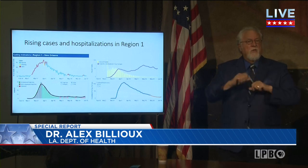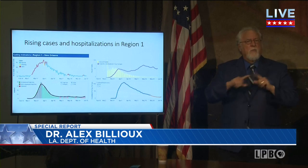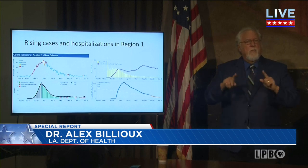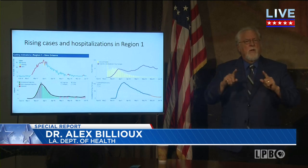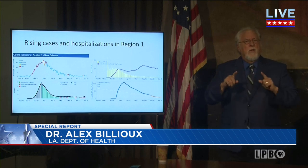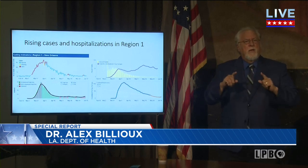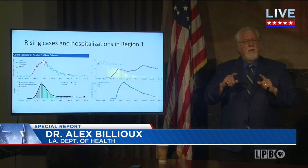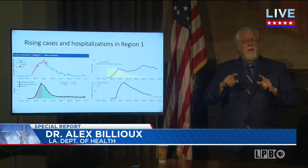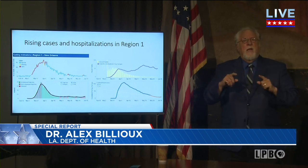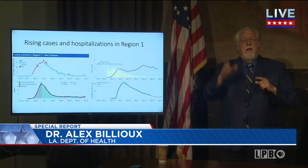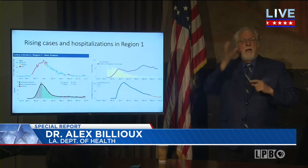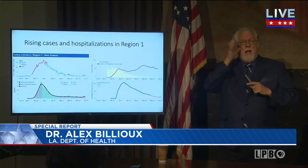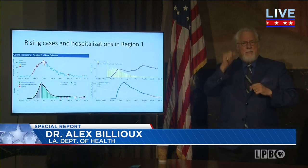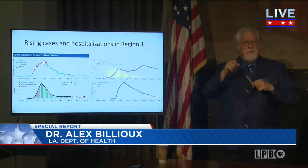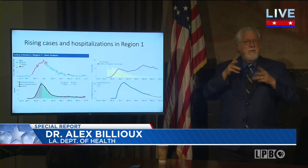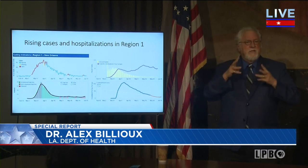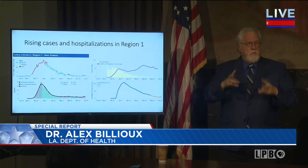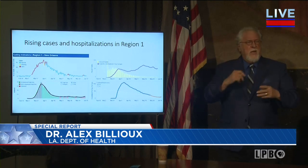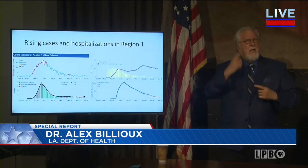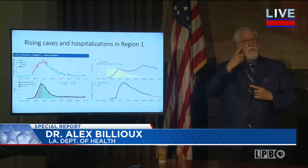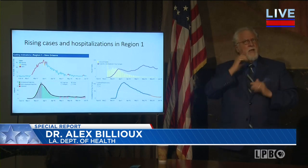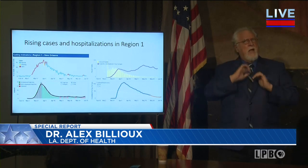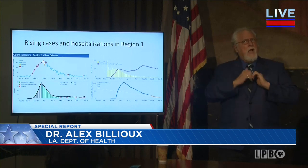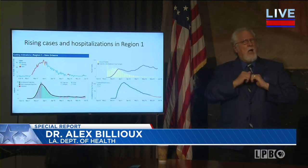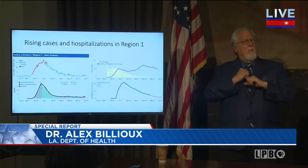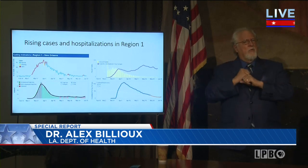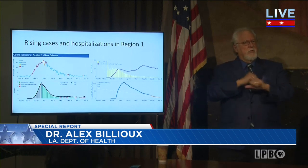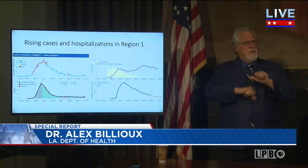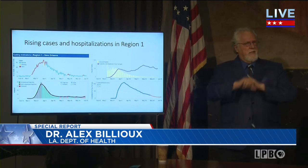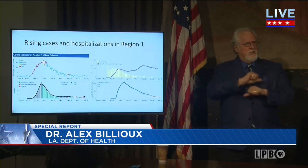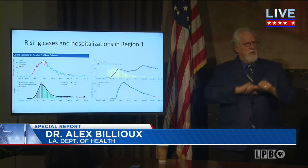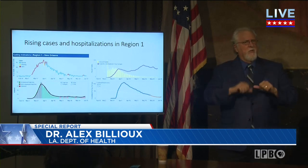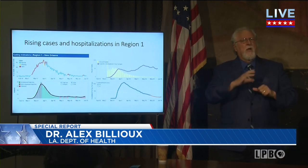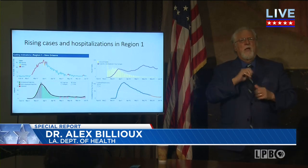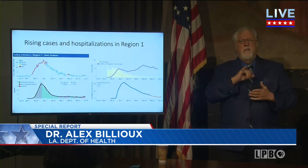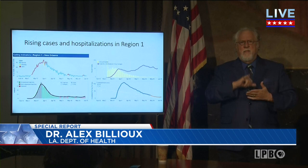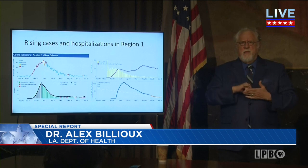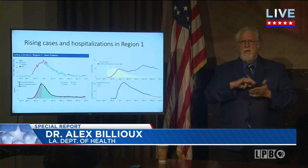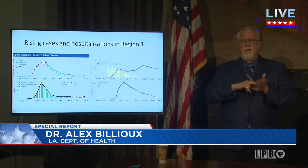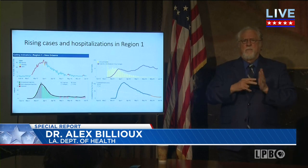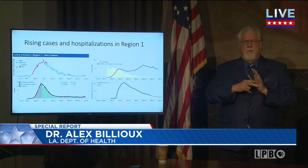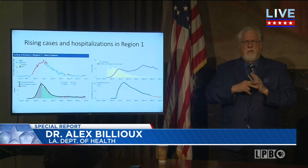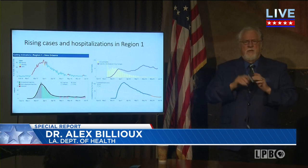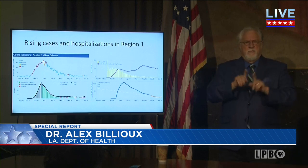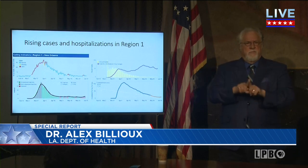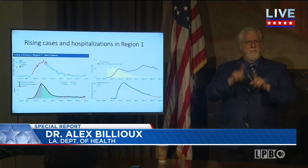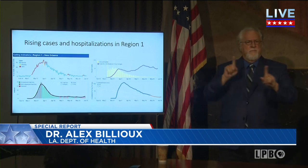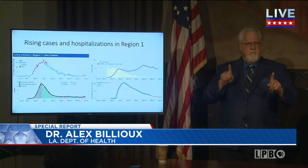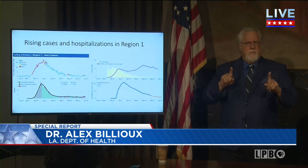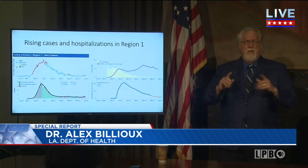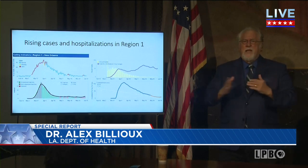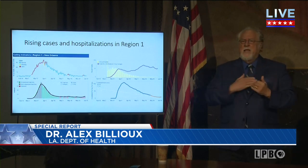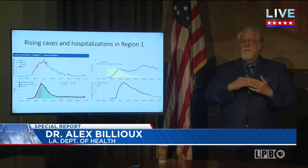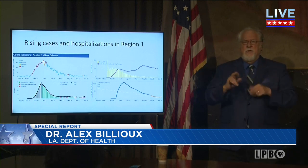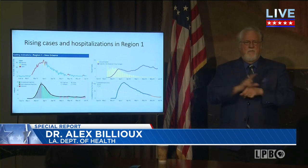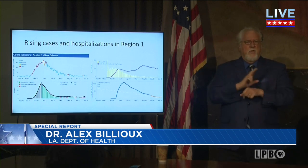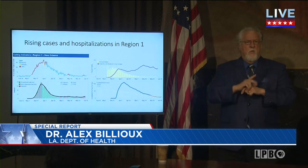EACH OTHER. WE KNOW A WAY TO REENGAGE WITH EACH OTHER. DO IT IN A WAY THAT IS COMMON